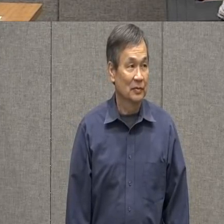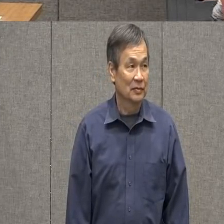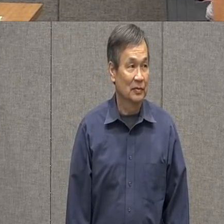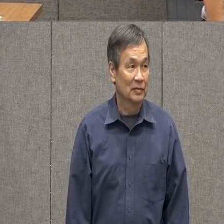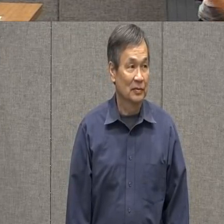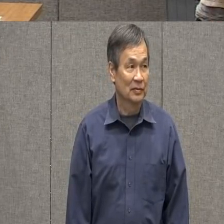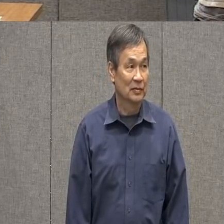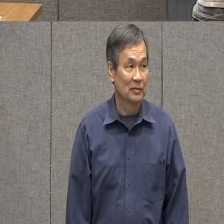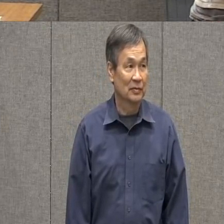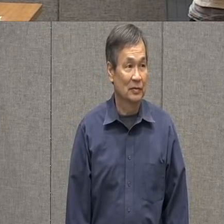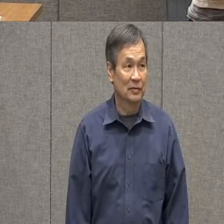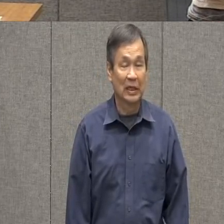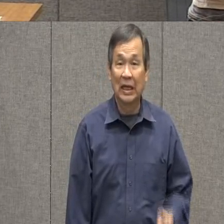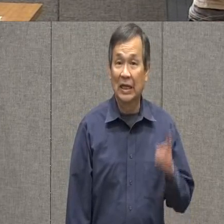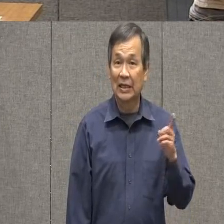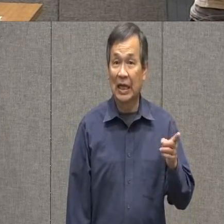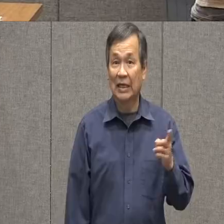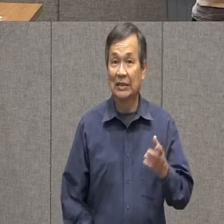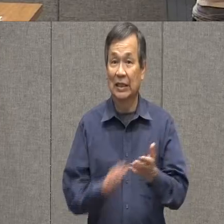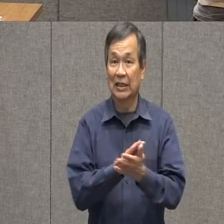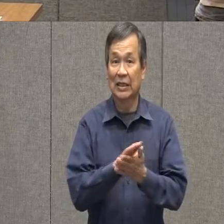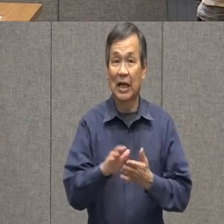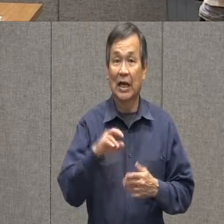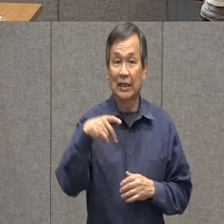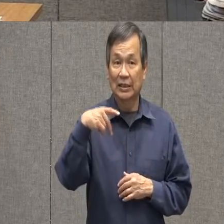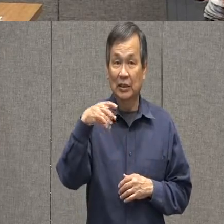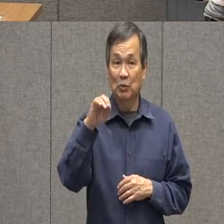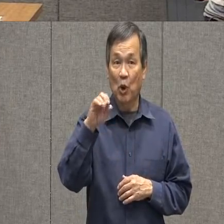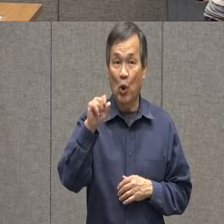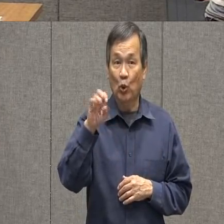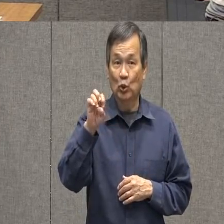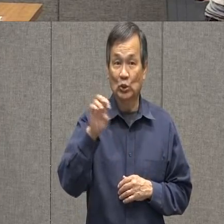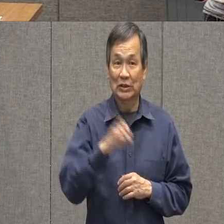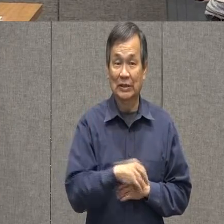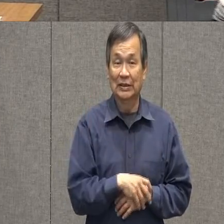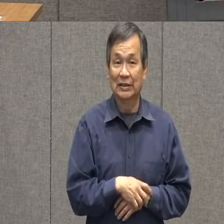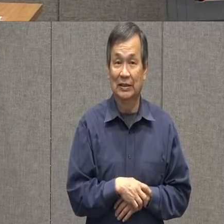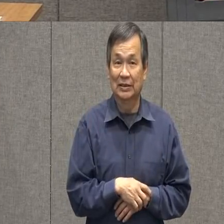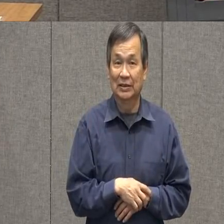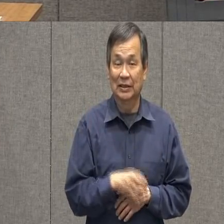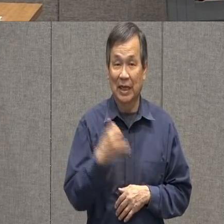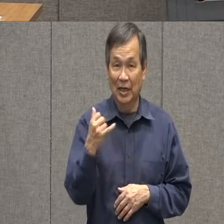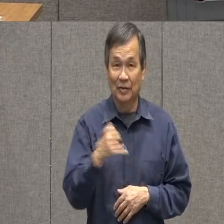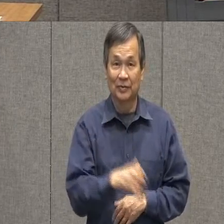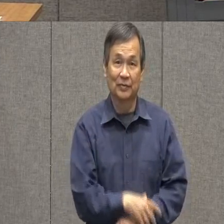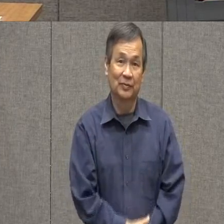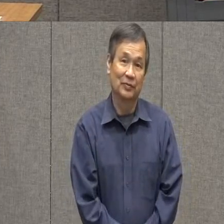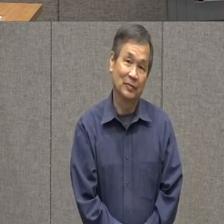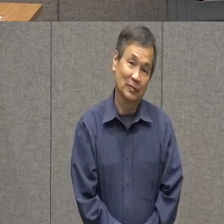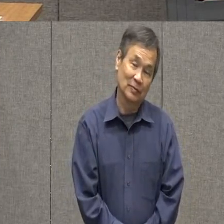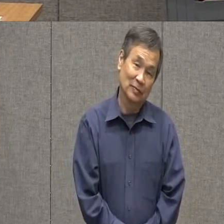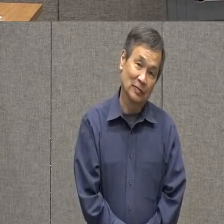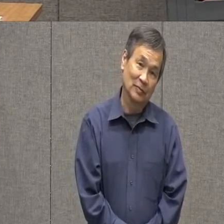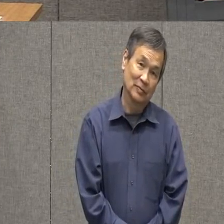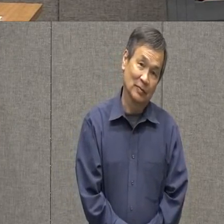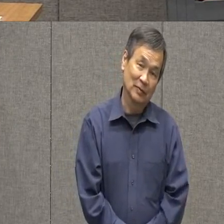That is a fantastic pose and it is perfect. Okay, let's start now. Look, her elbow isn't straight. Her head is tilted.